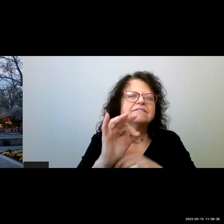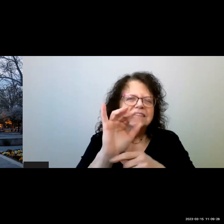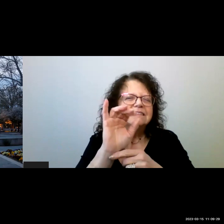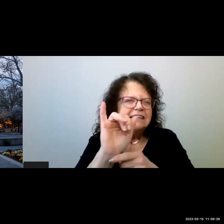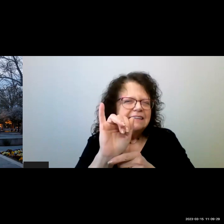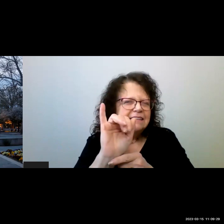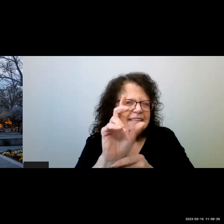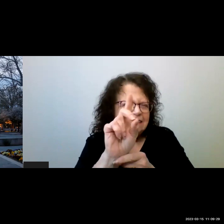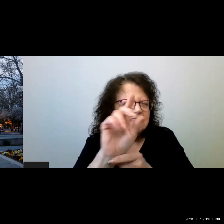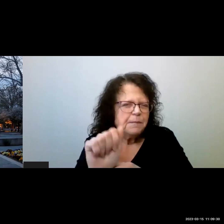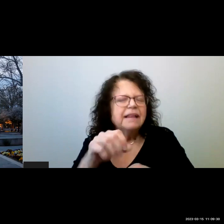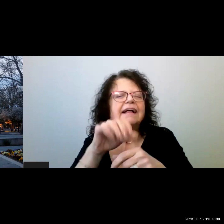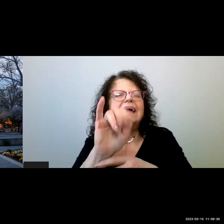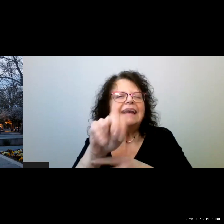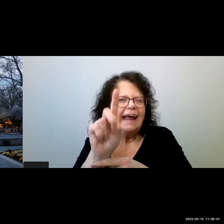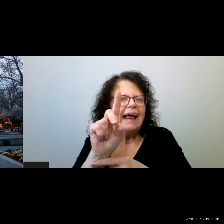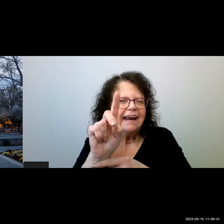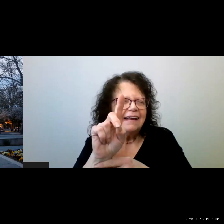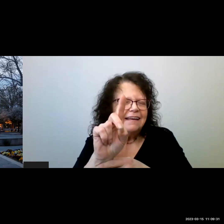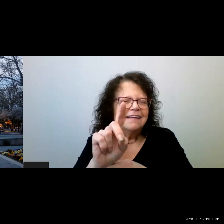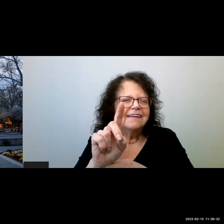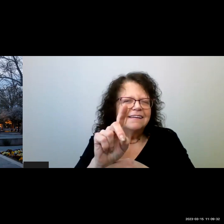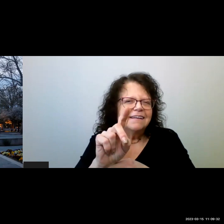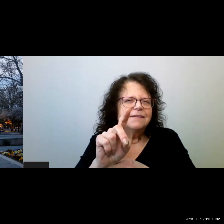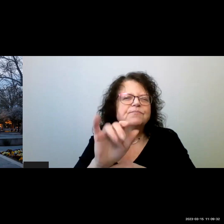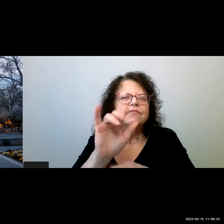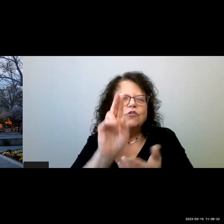Bloomington. Once again, thank you for attending our first